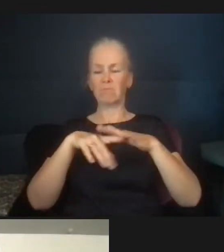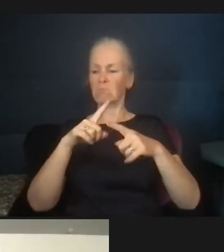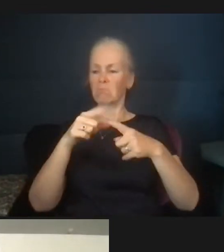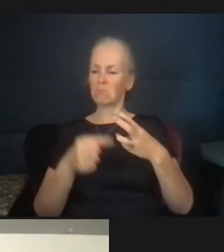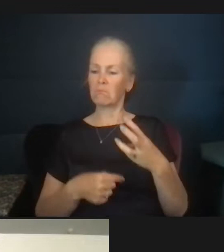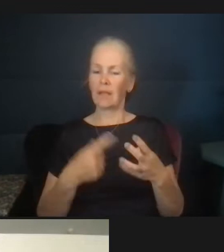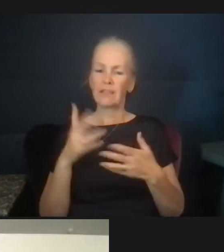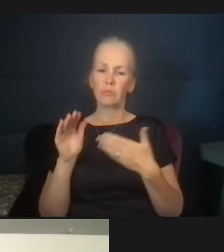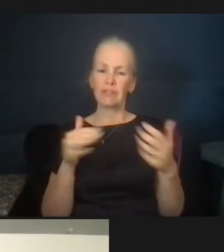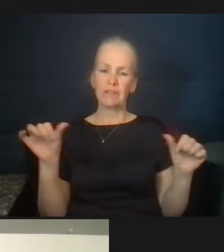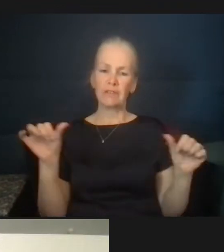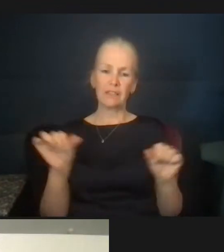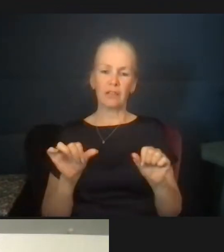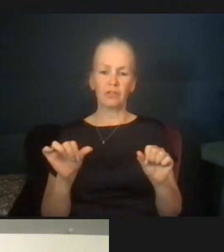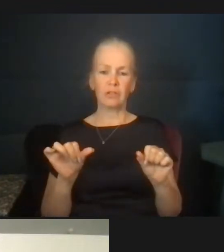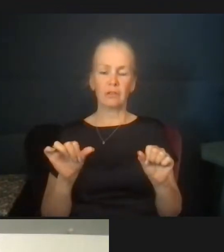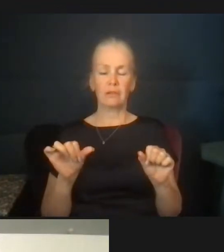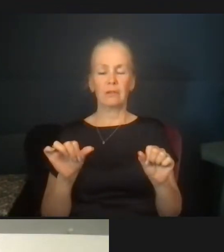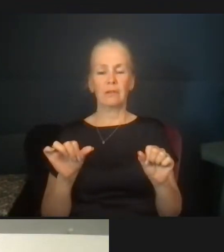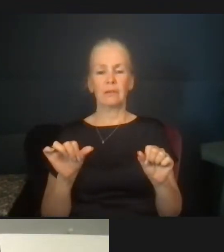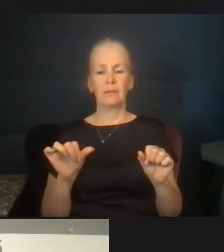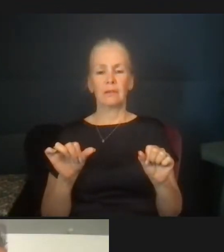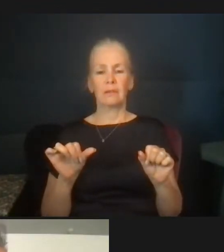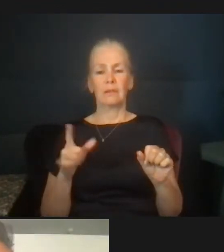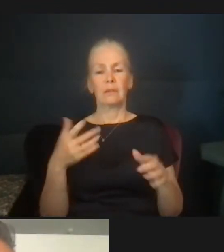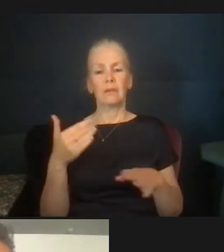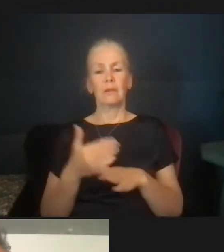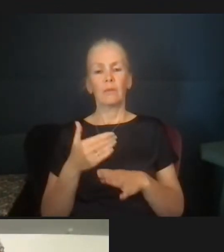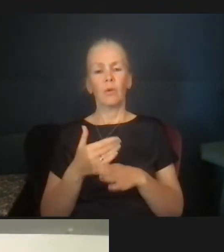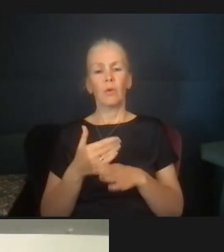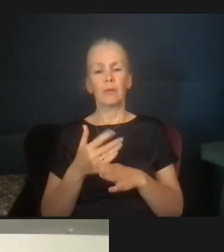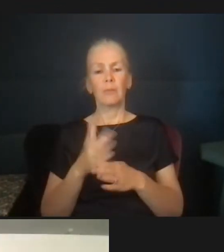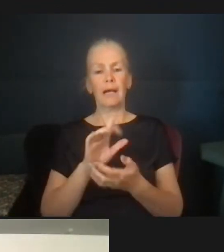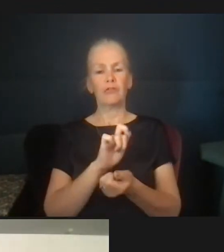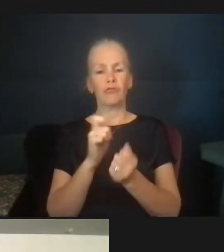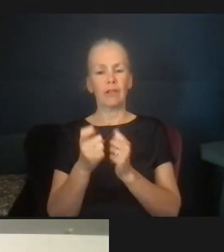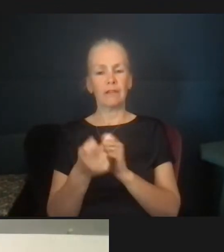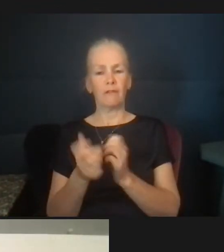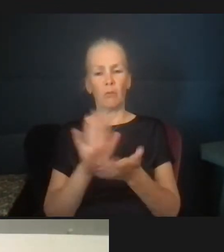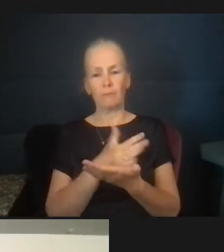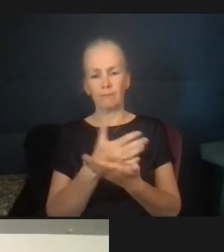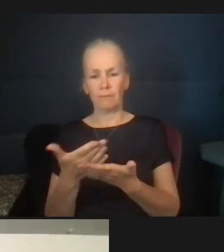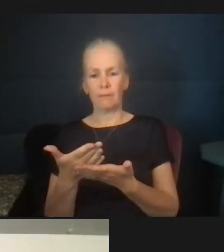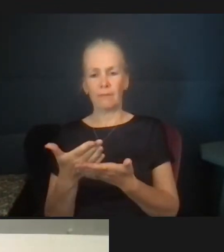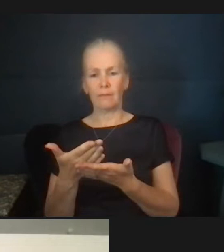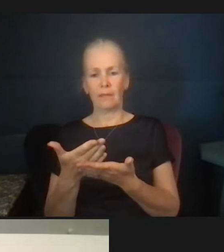introduction, fundamentally, it's about working towards transformative and radical social justice.